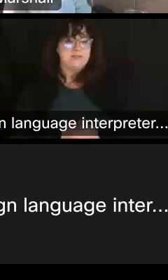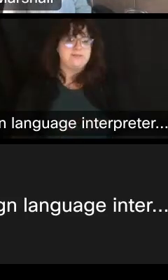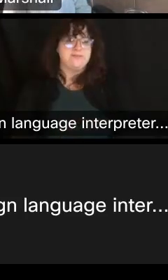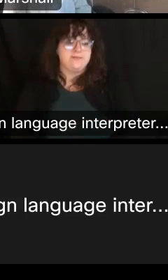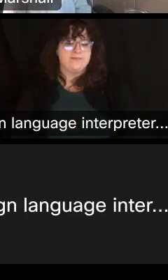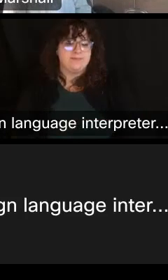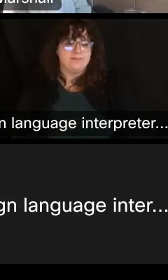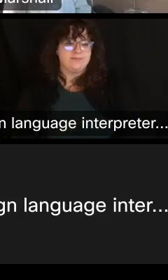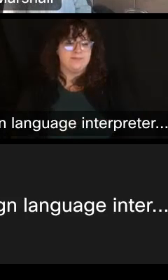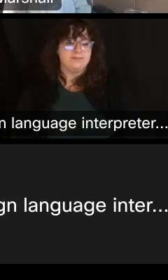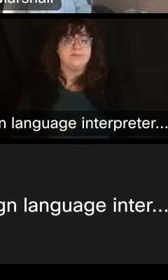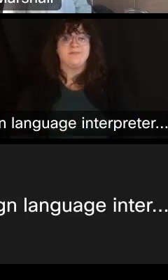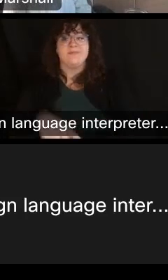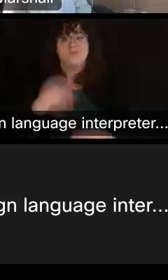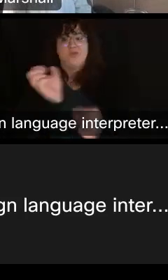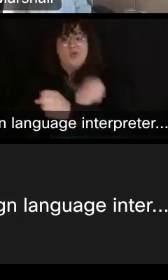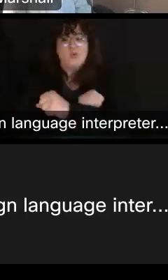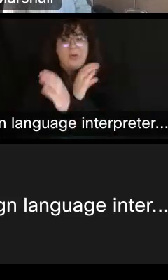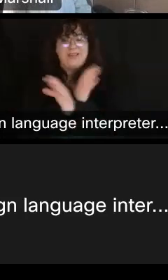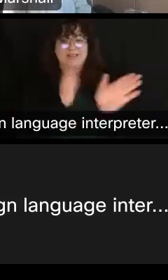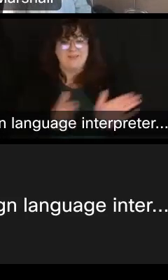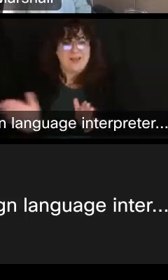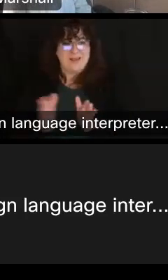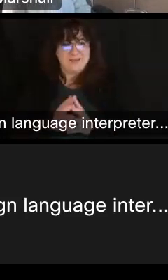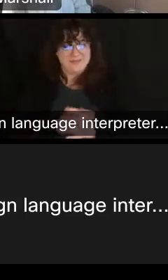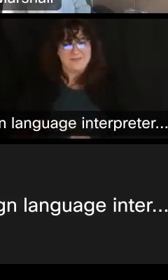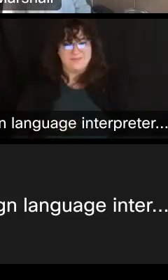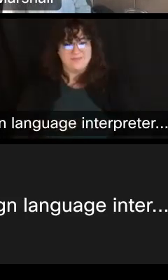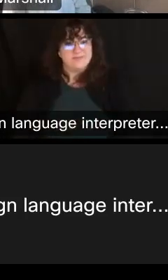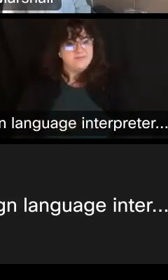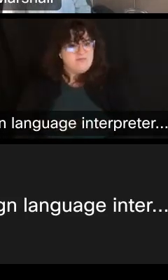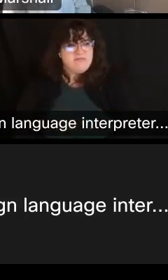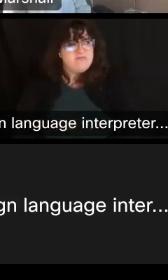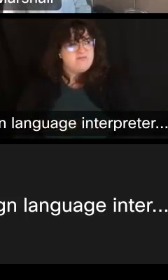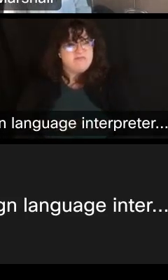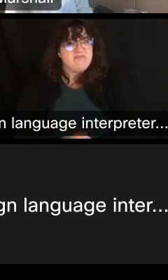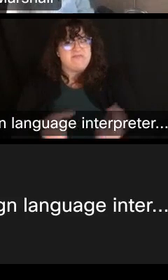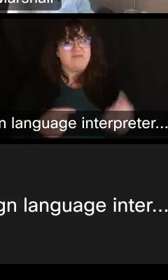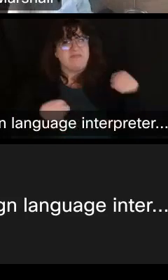Crisis planning. You know, that's something we haven't talked about much before, but try to talk